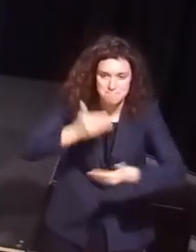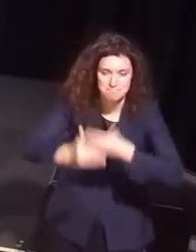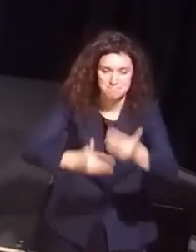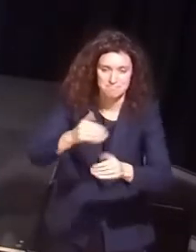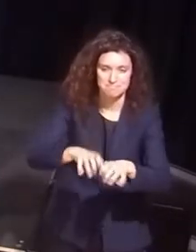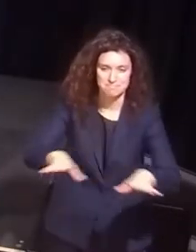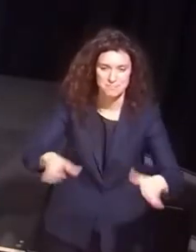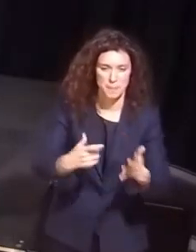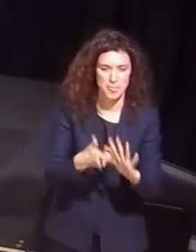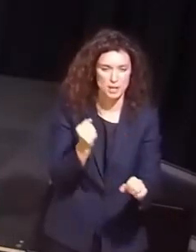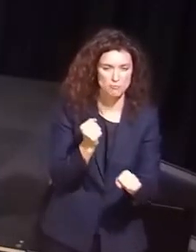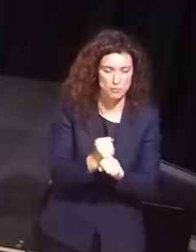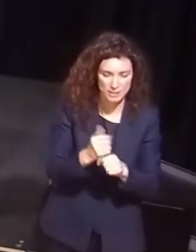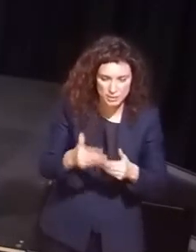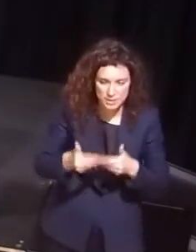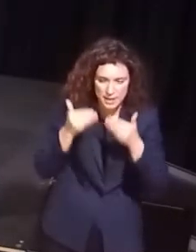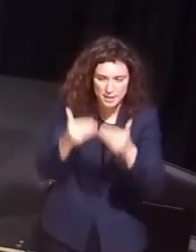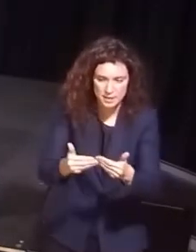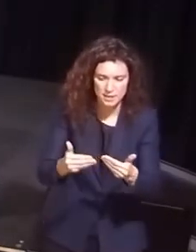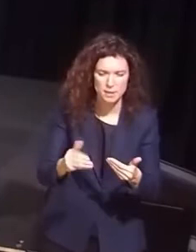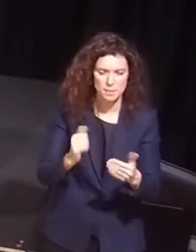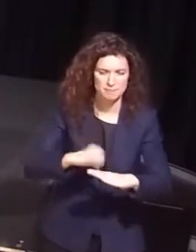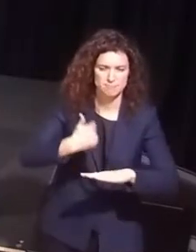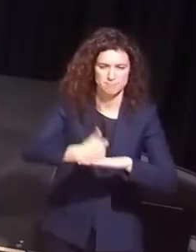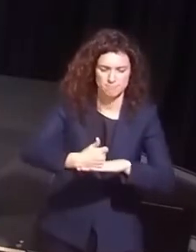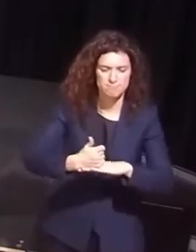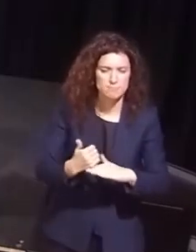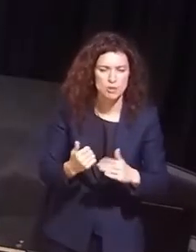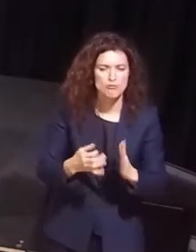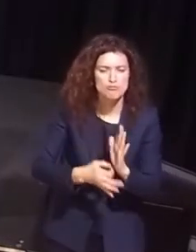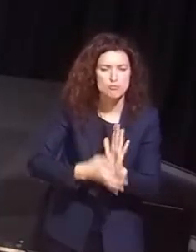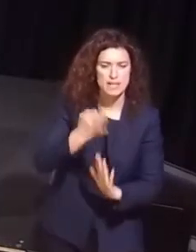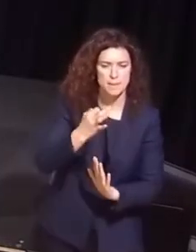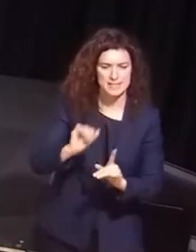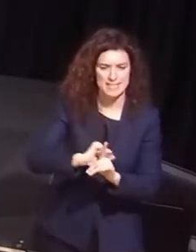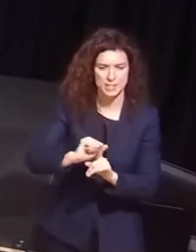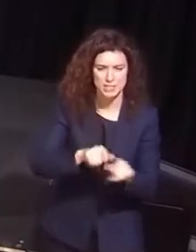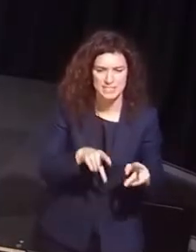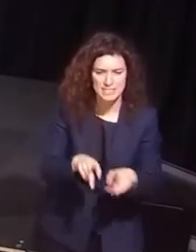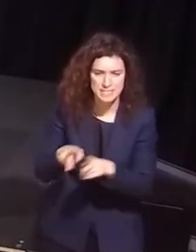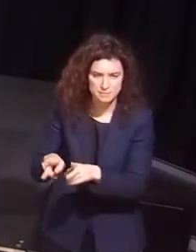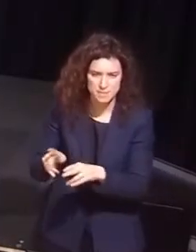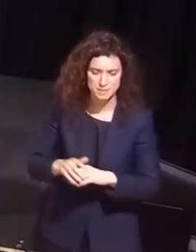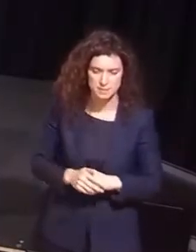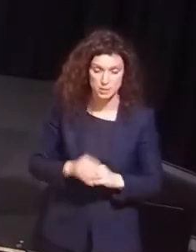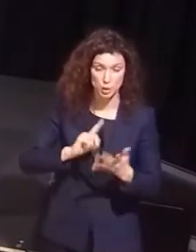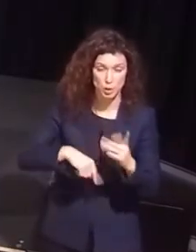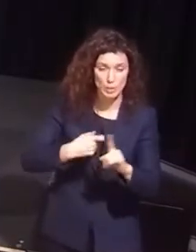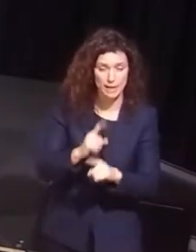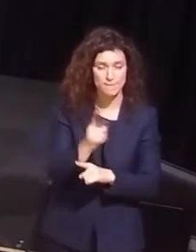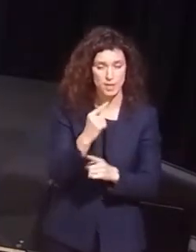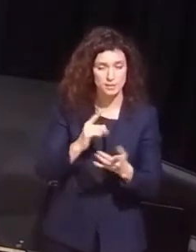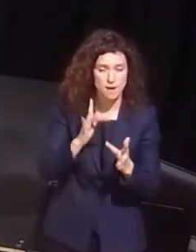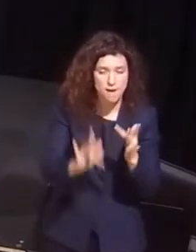Reg went on to form Maling Rehabilitation Systems and later Telemachus, which ran the UK's first online disability information resource